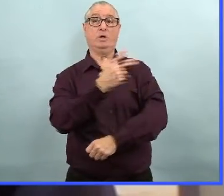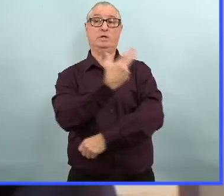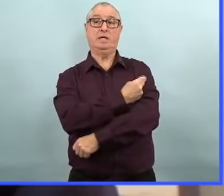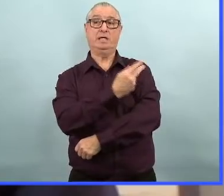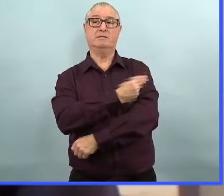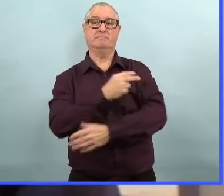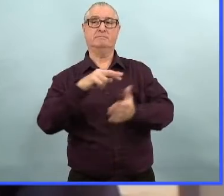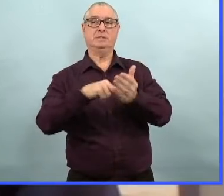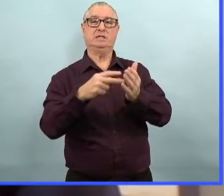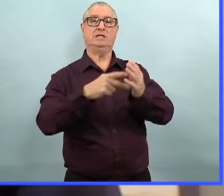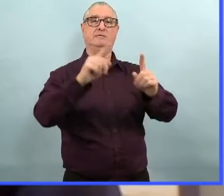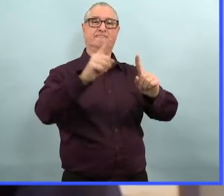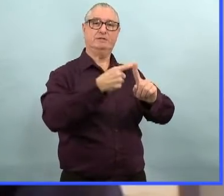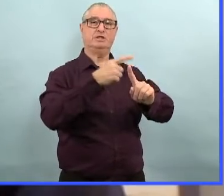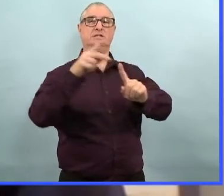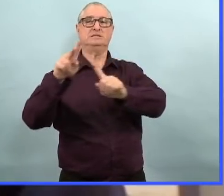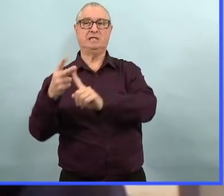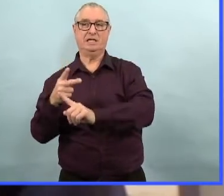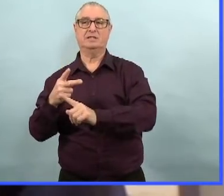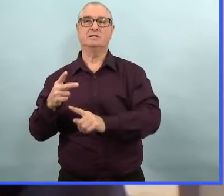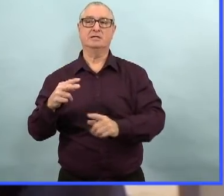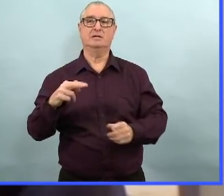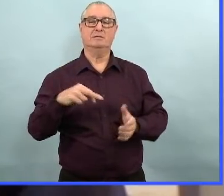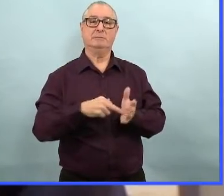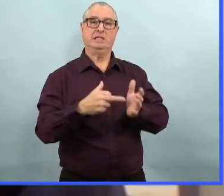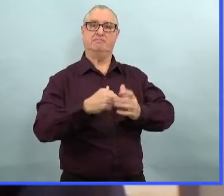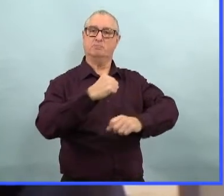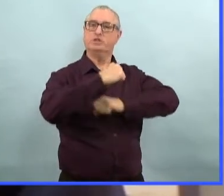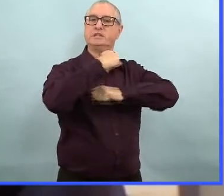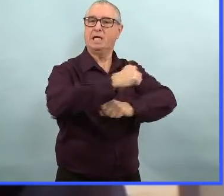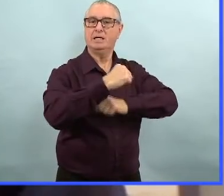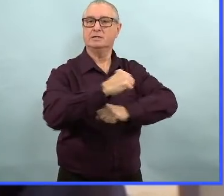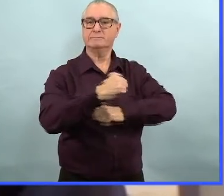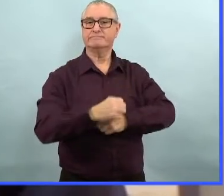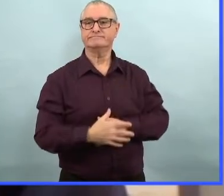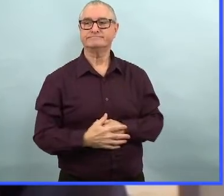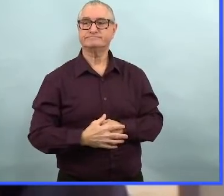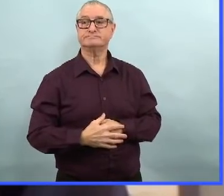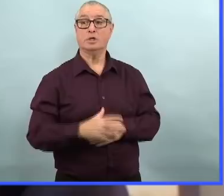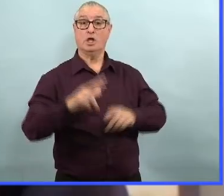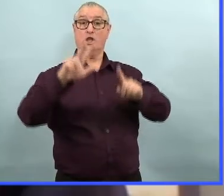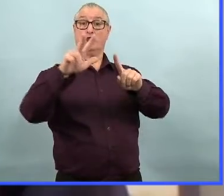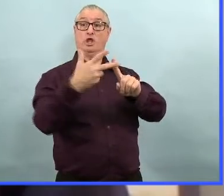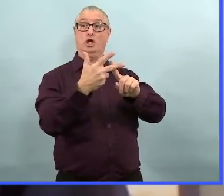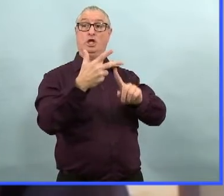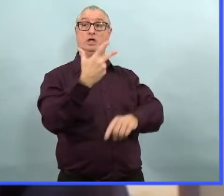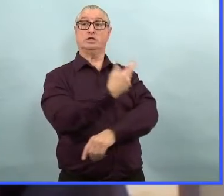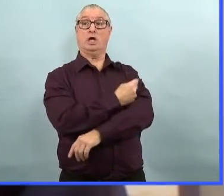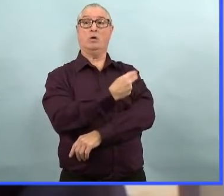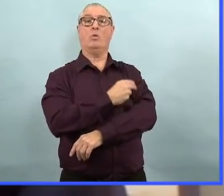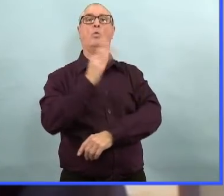even with omicron we know that third dose provides even better protection um so right